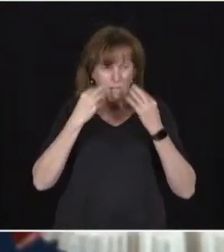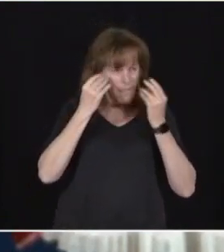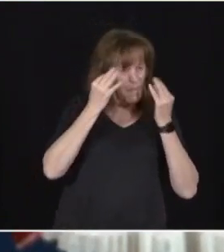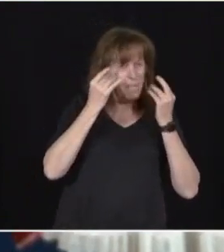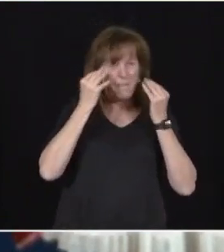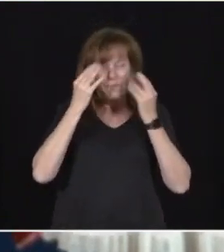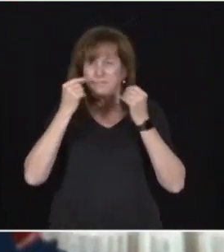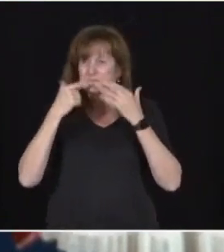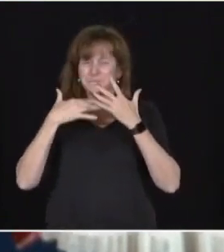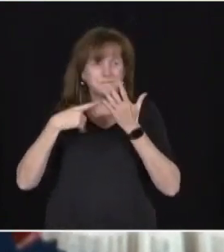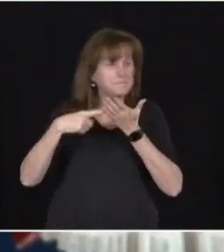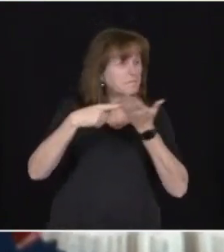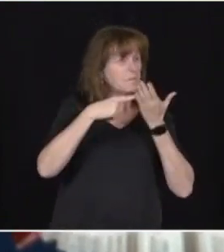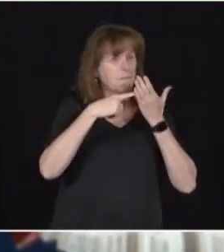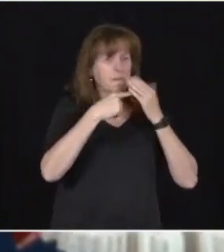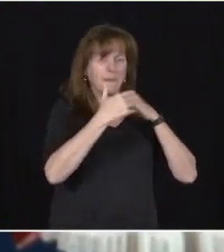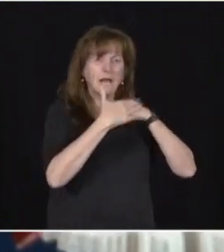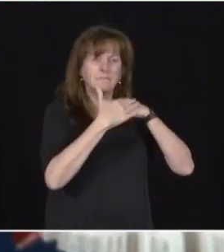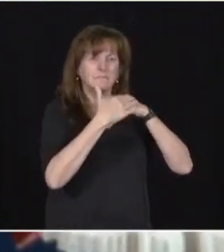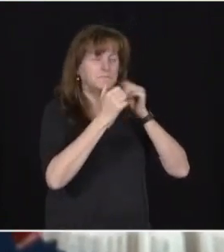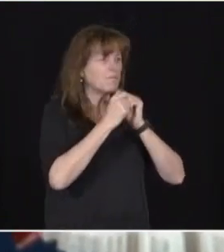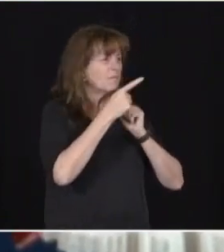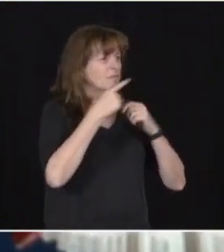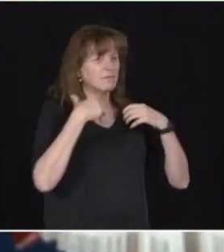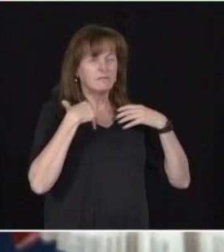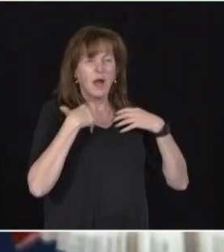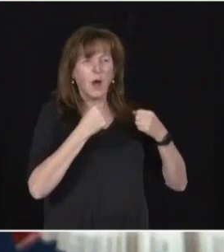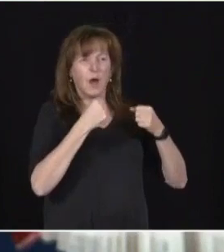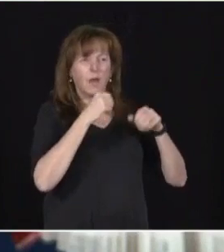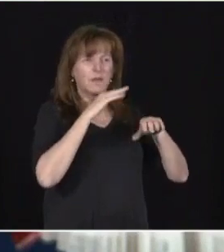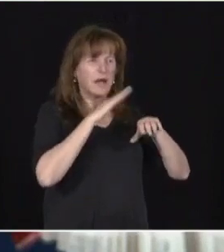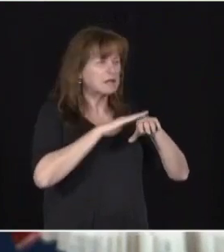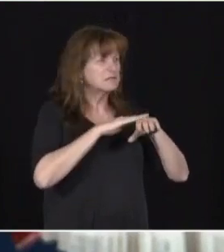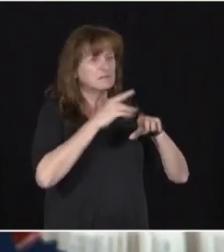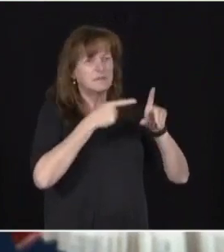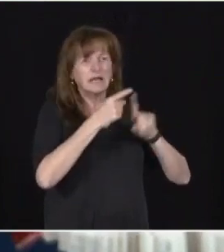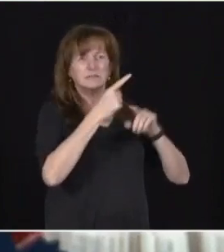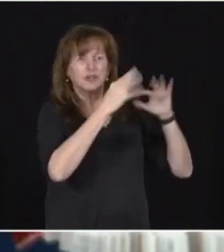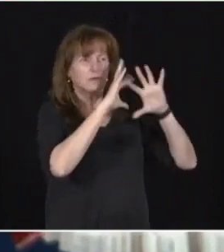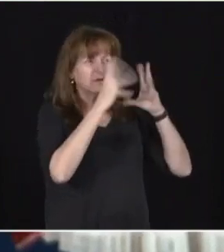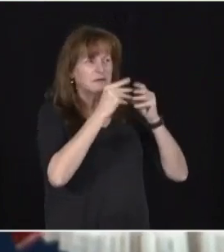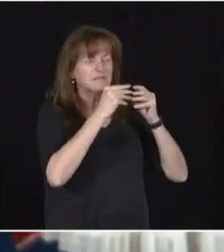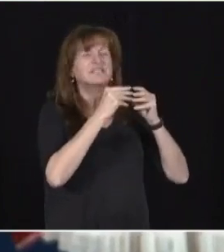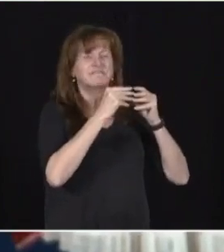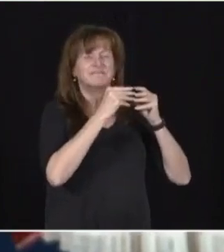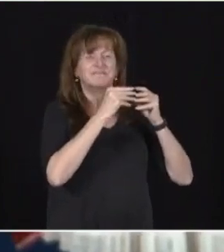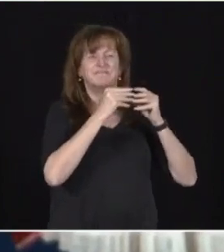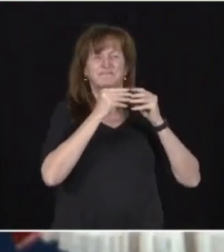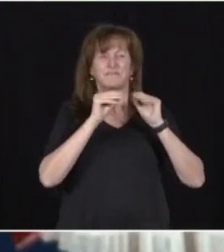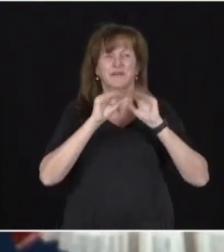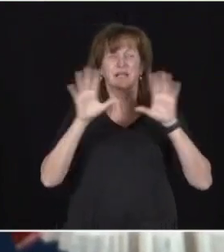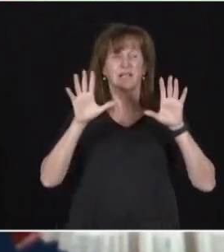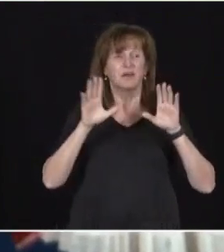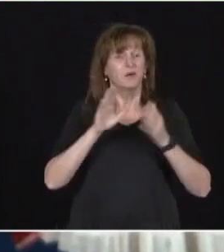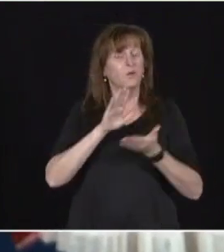After consulting with the health experts, it's clear that we cannot open schools at this time. I'm just not going to risk it.